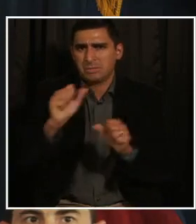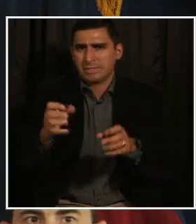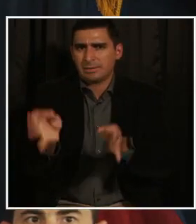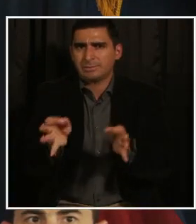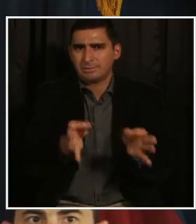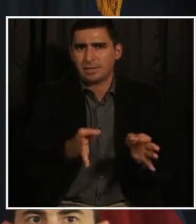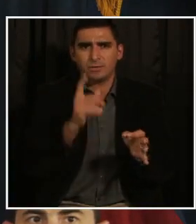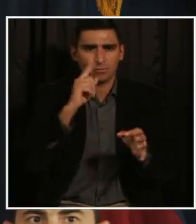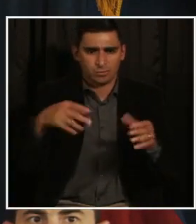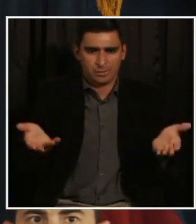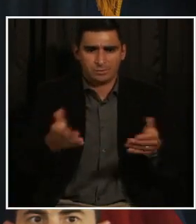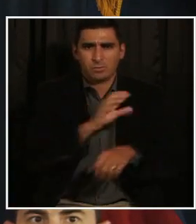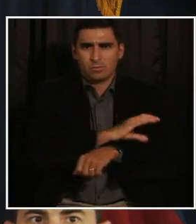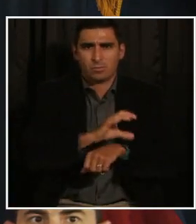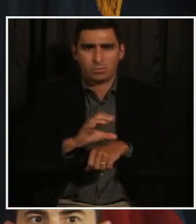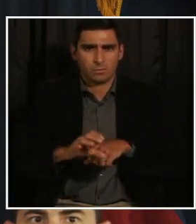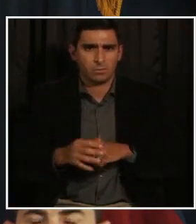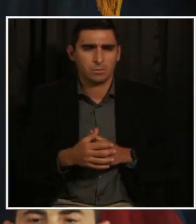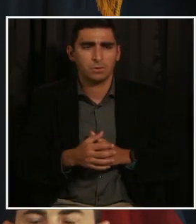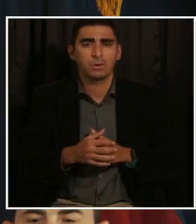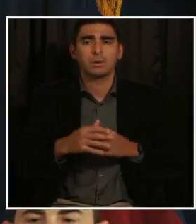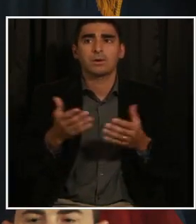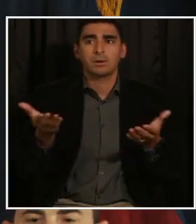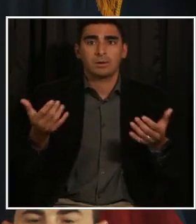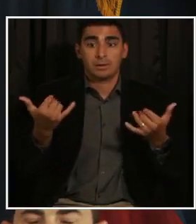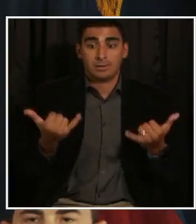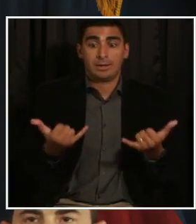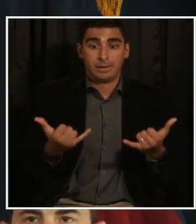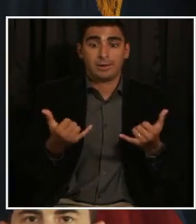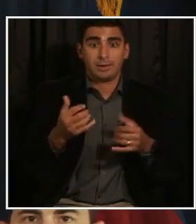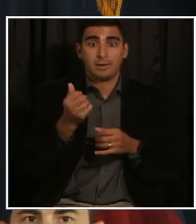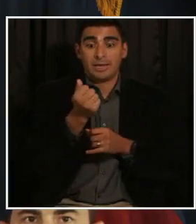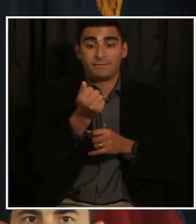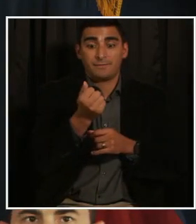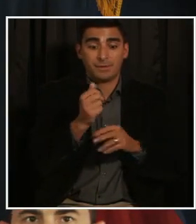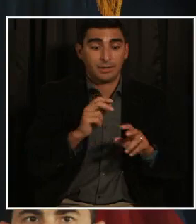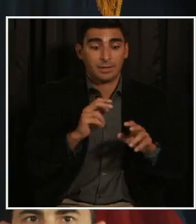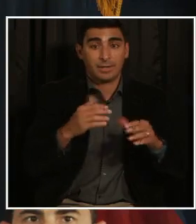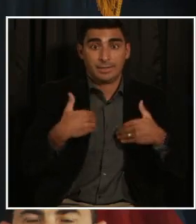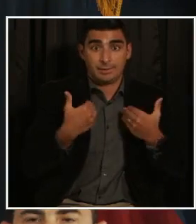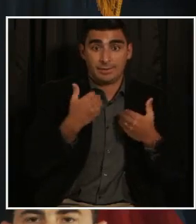there are only as we indicated 17 pediatric hospitalizations at this point we do look at